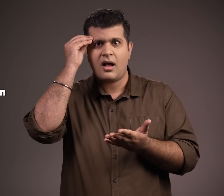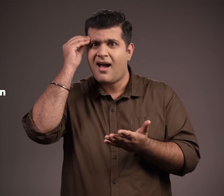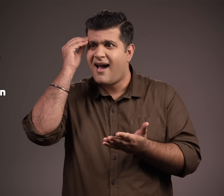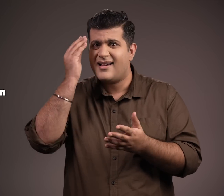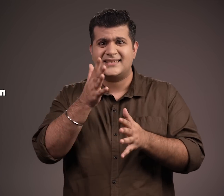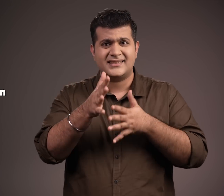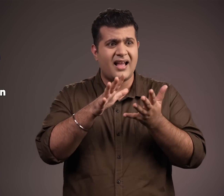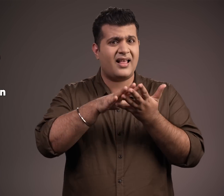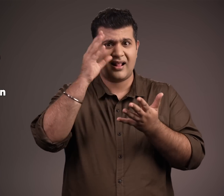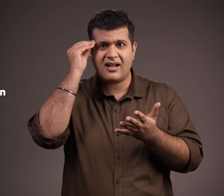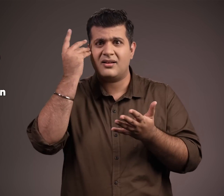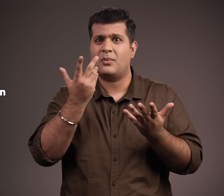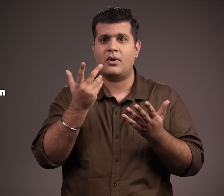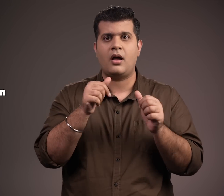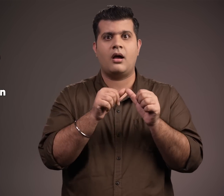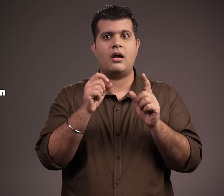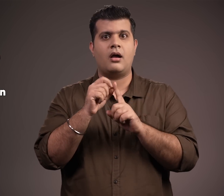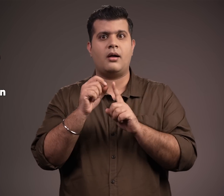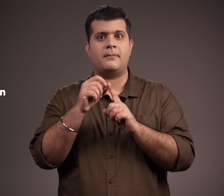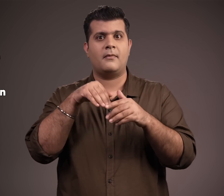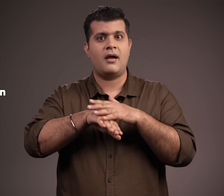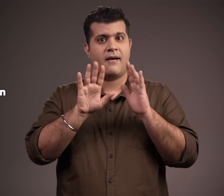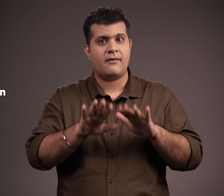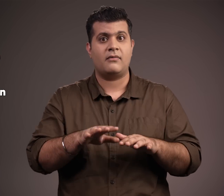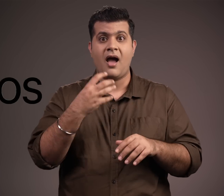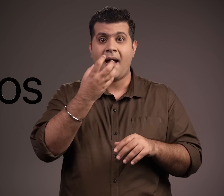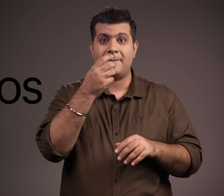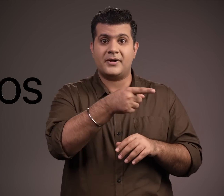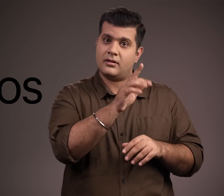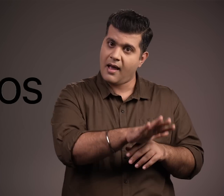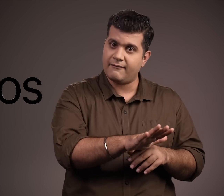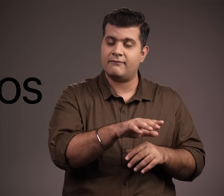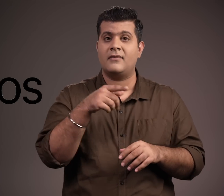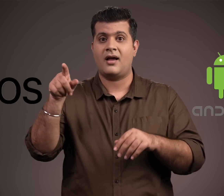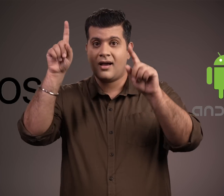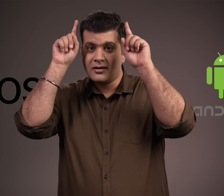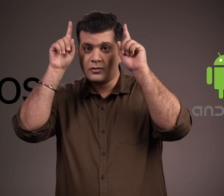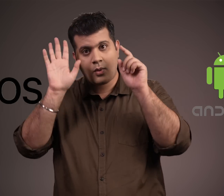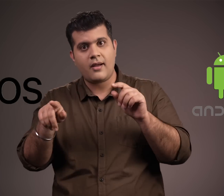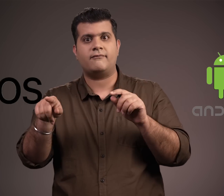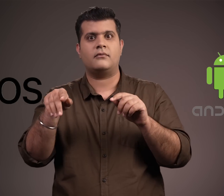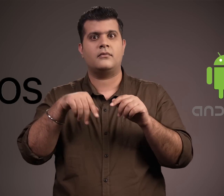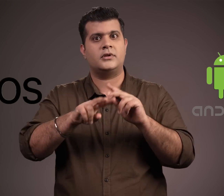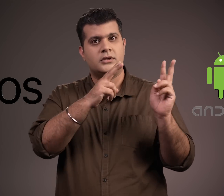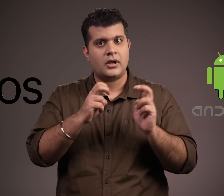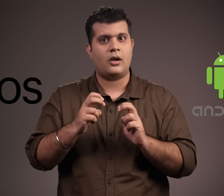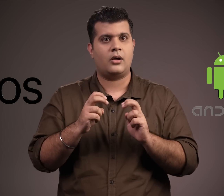SignLearn is an app available for download on both iOS and Android.